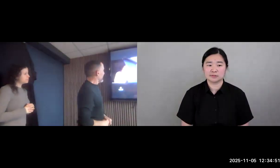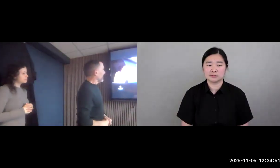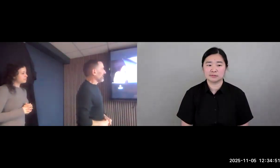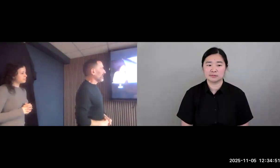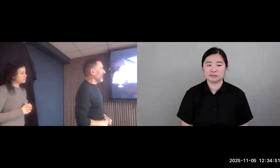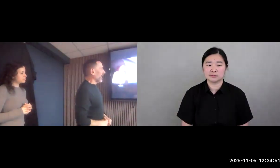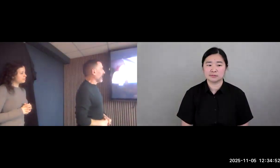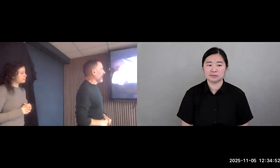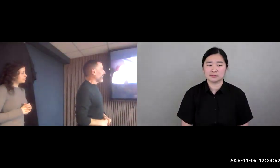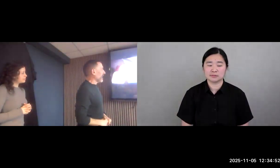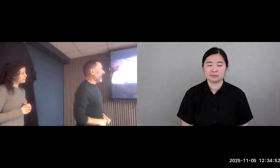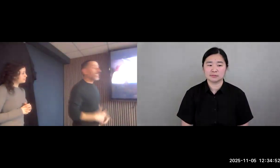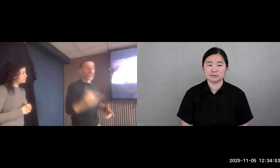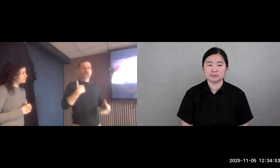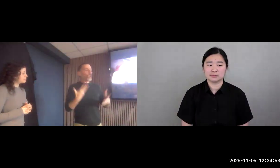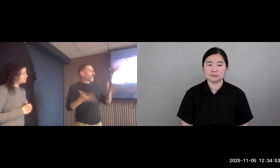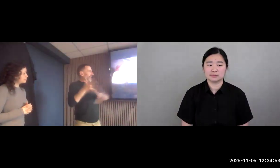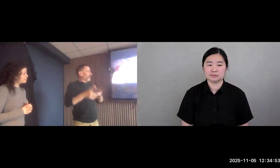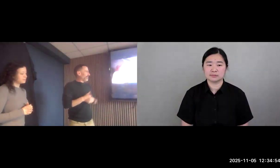Oh, sorry.